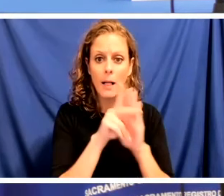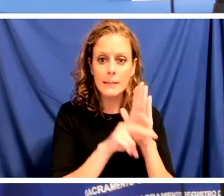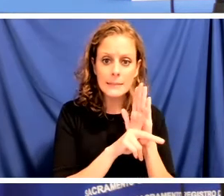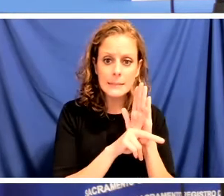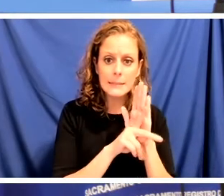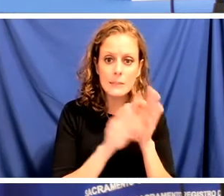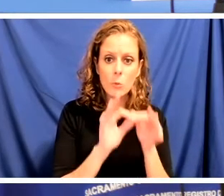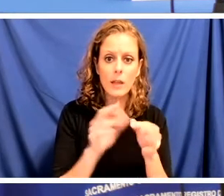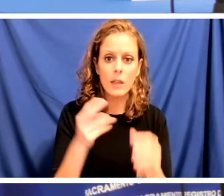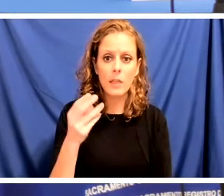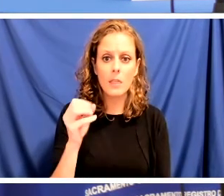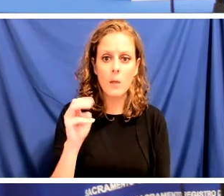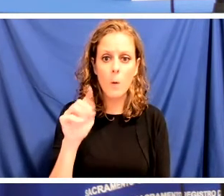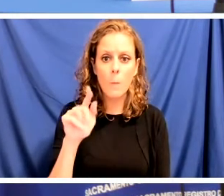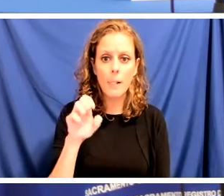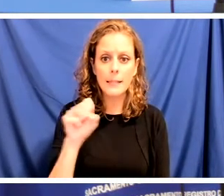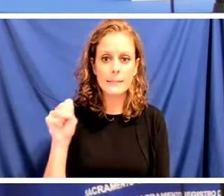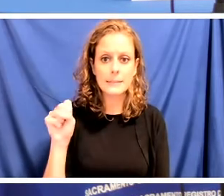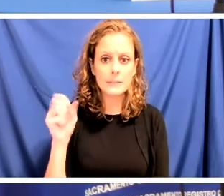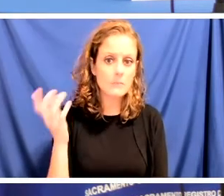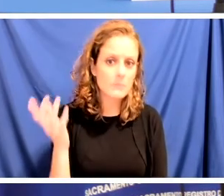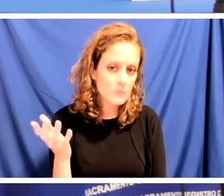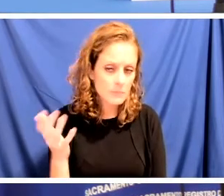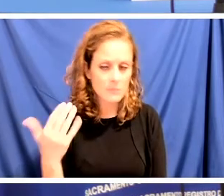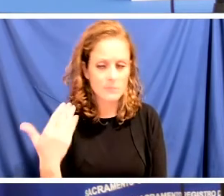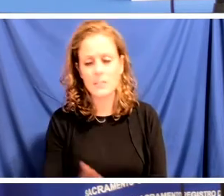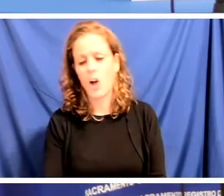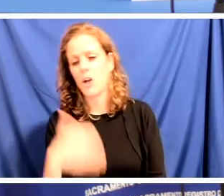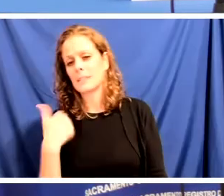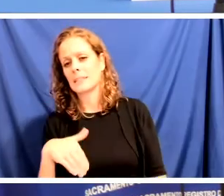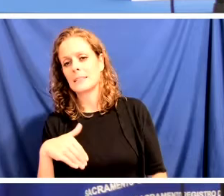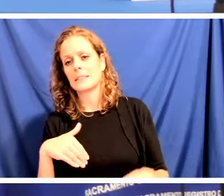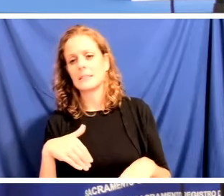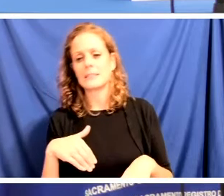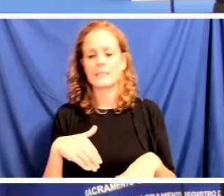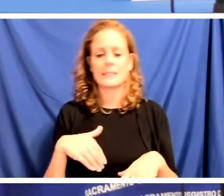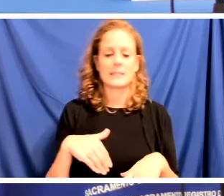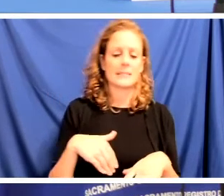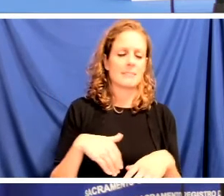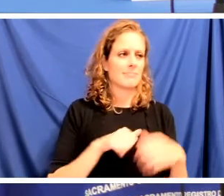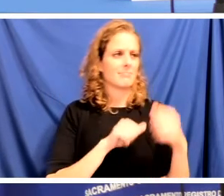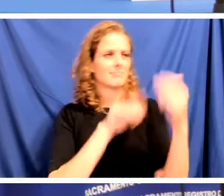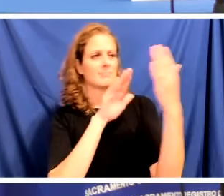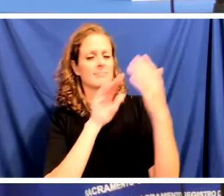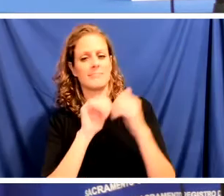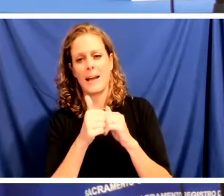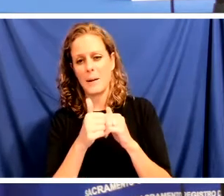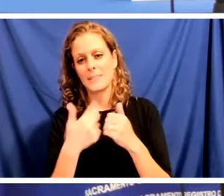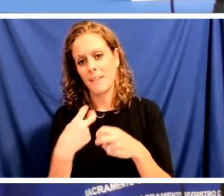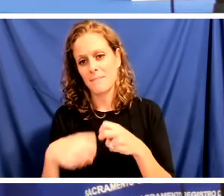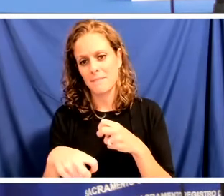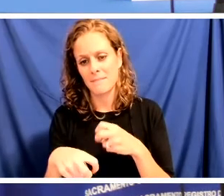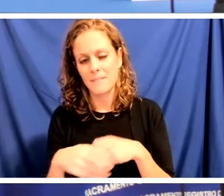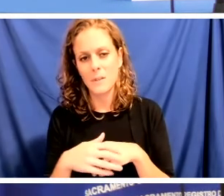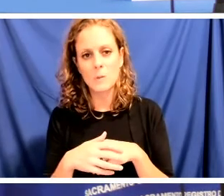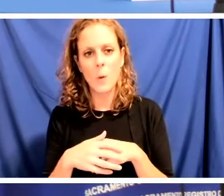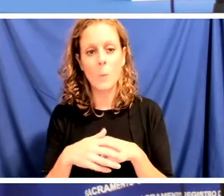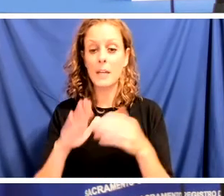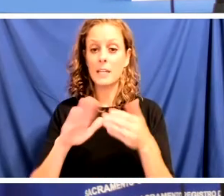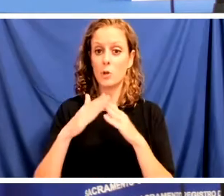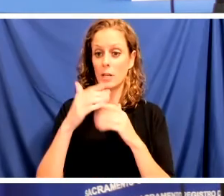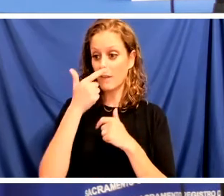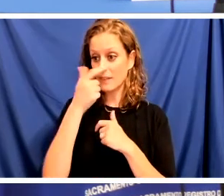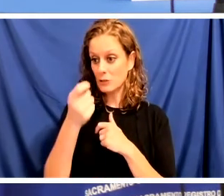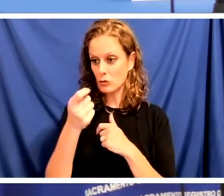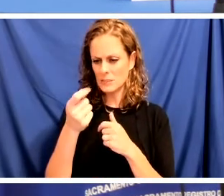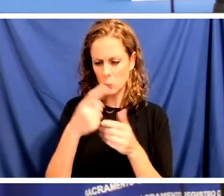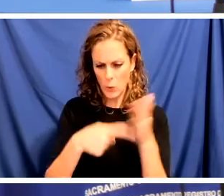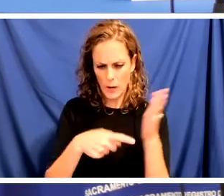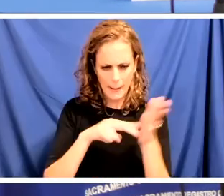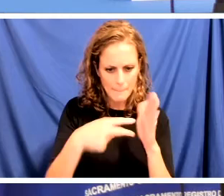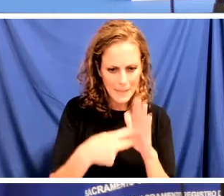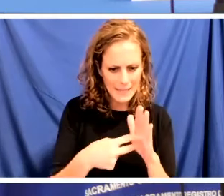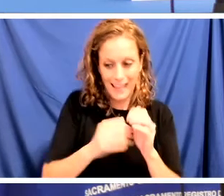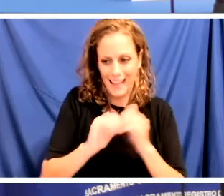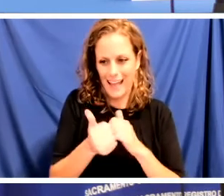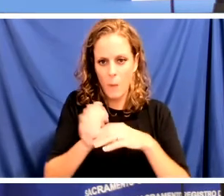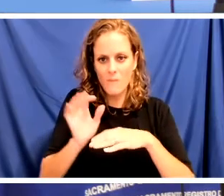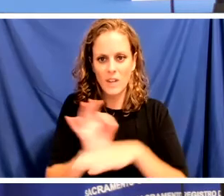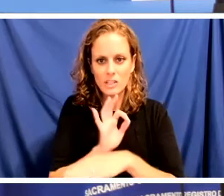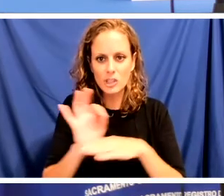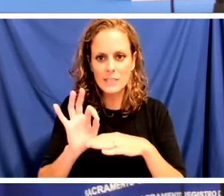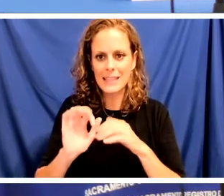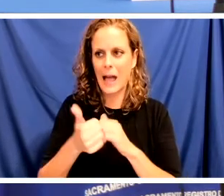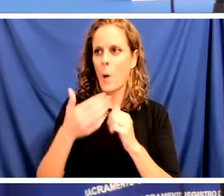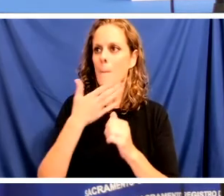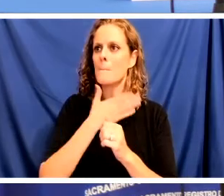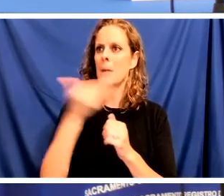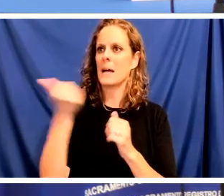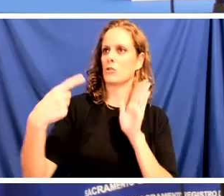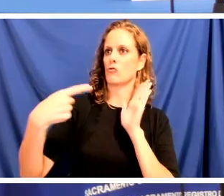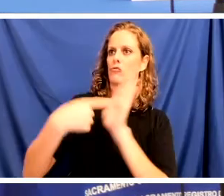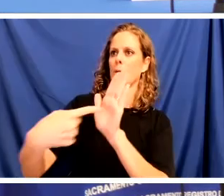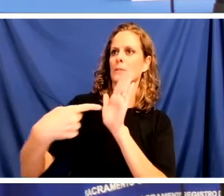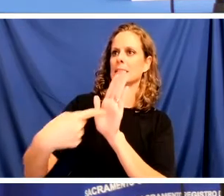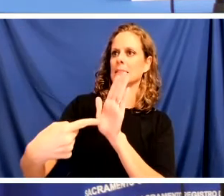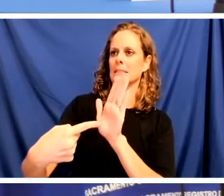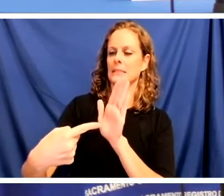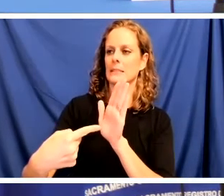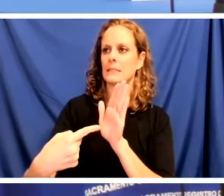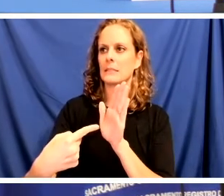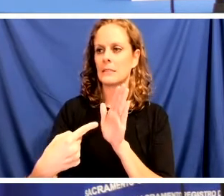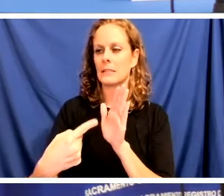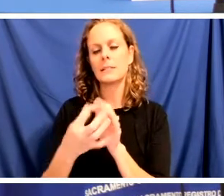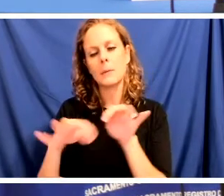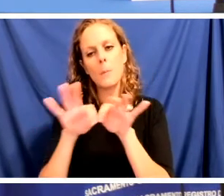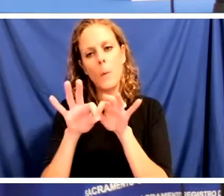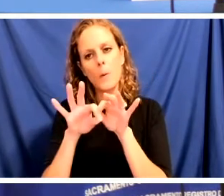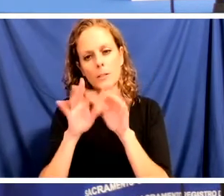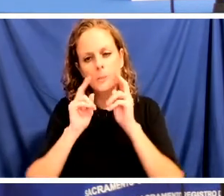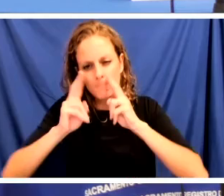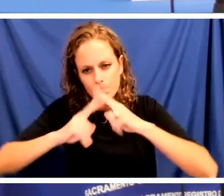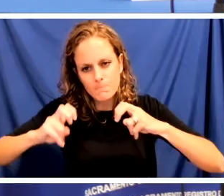SacGov: So, you know that that's why I think really kind of understand the importance of what a community of interest is and how it functions and how it can be best represented is something to really take to heart during this this this process.